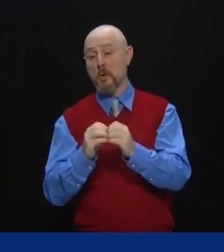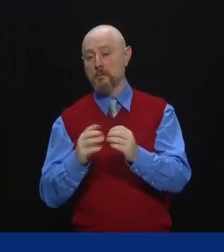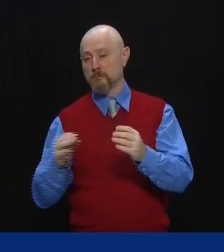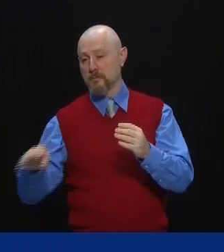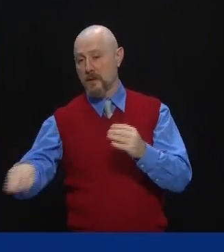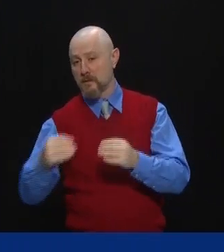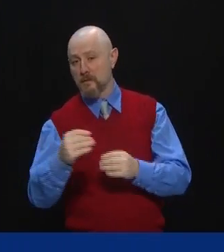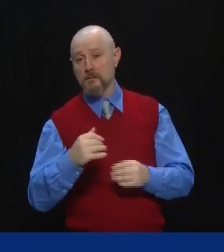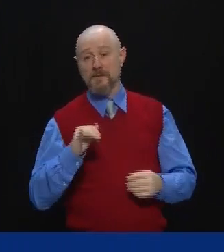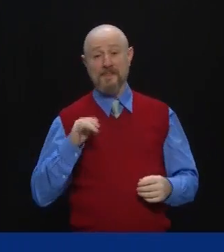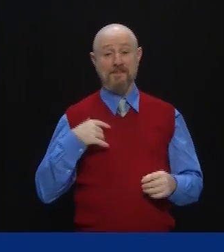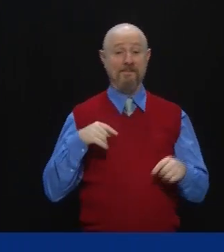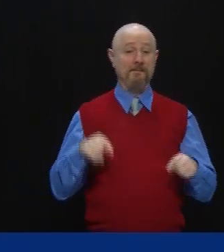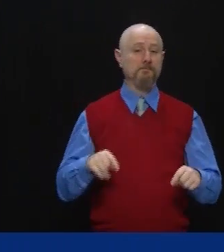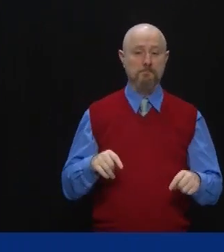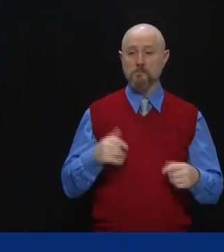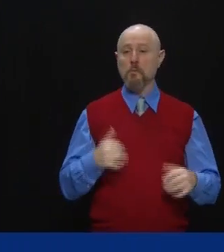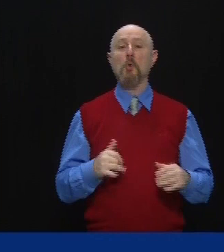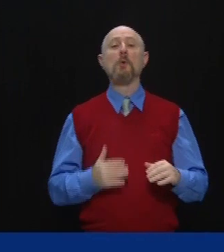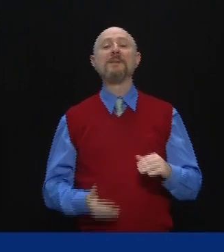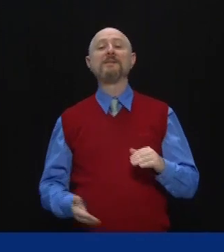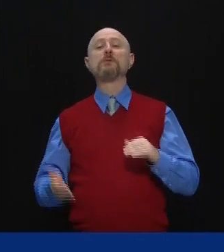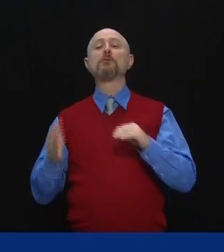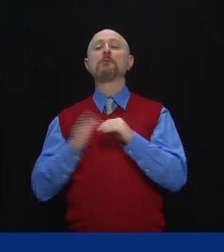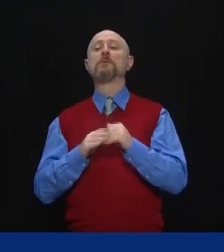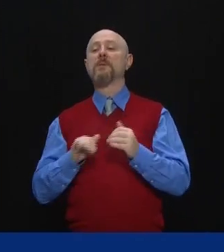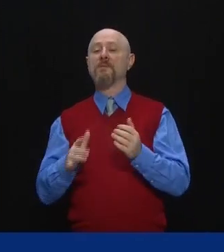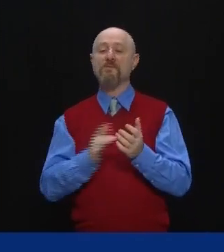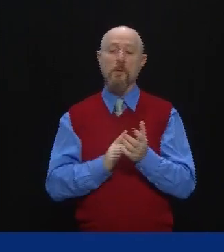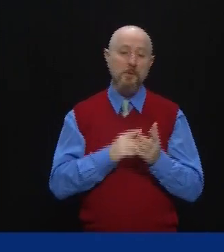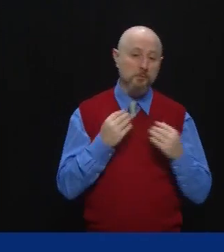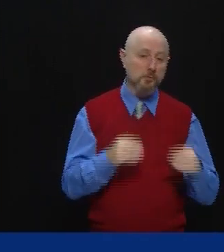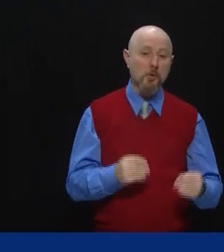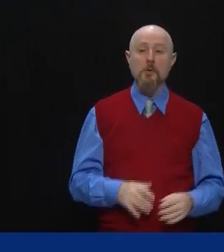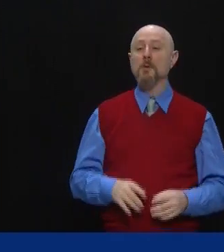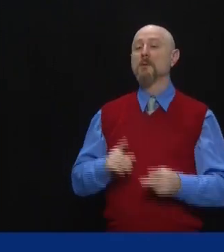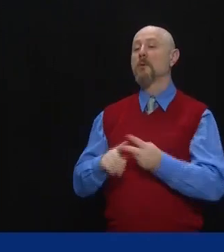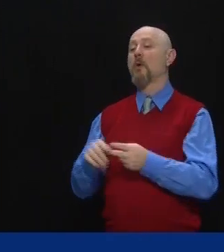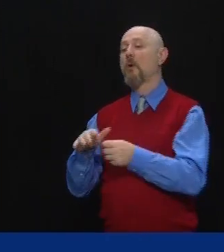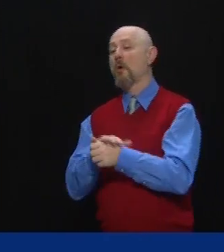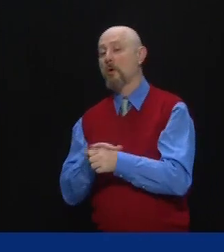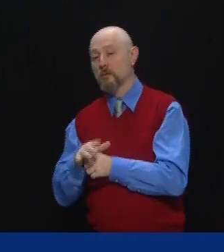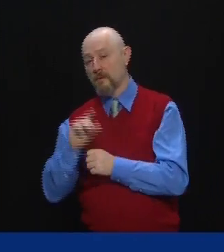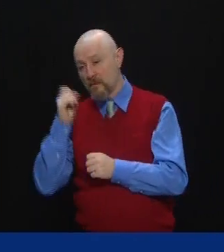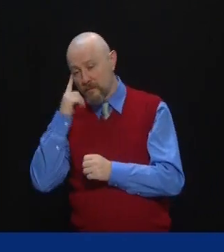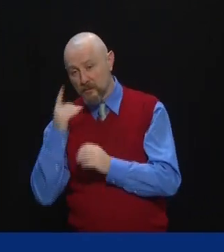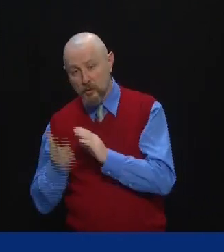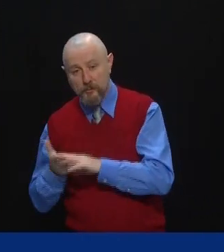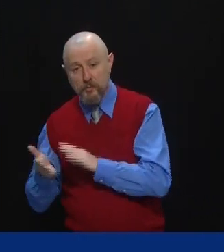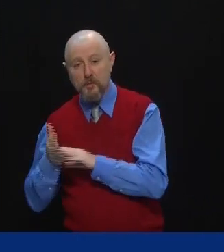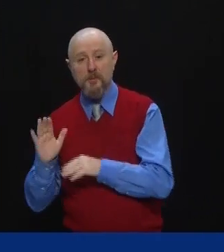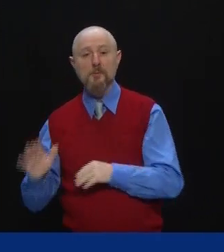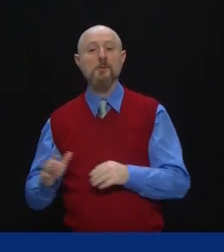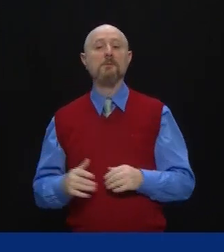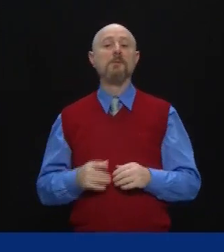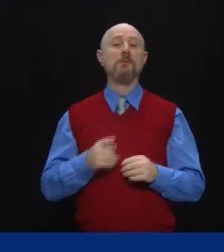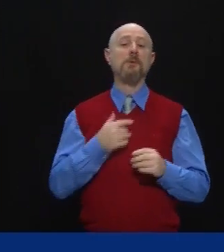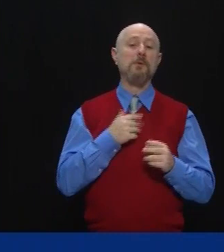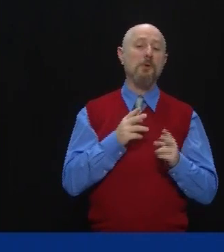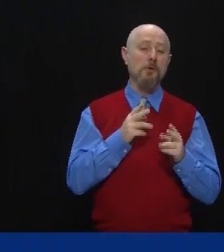SO SIX MORE, 13 -- 13 WEDNESDAY. 6 MORE ACROSS THE STATE AND, AGAIN, IN ADDITION TO THE PHARMACIES, THE LOCAL SITES WE ALREADY HAVE.